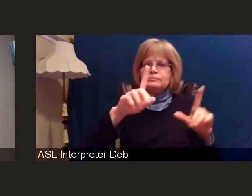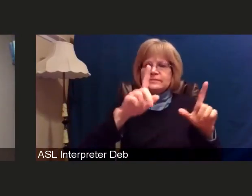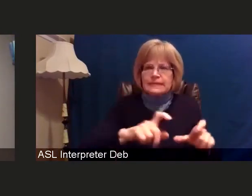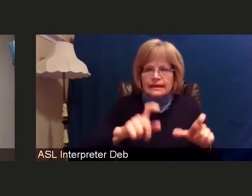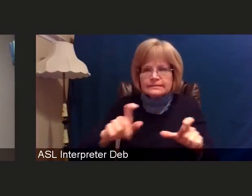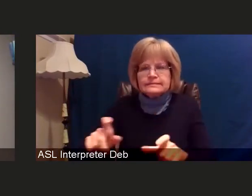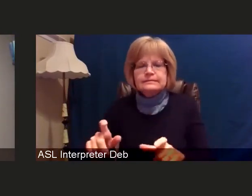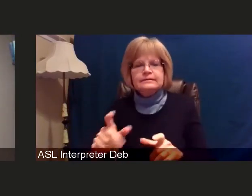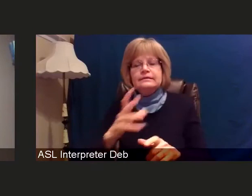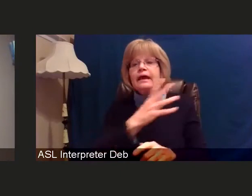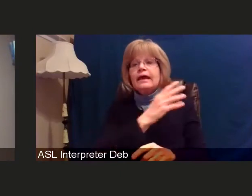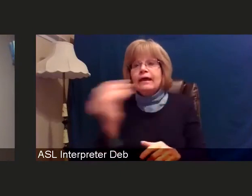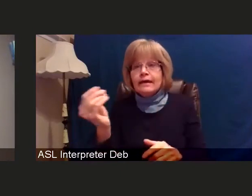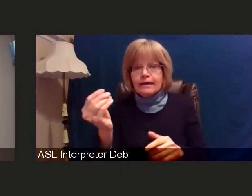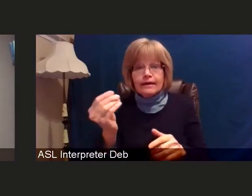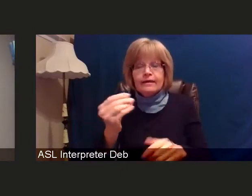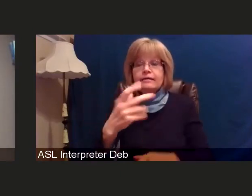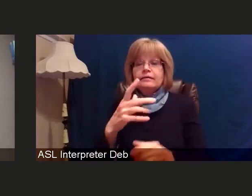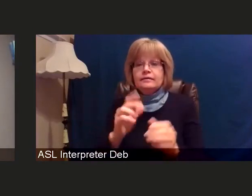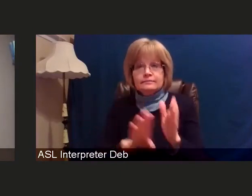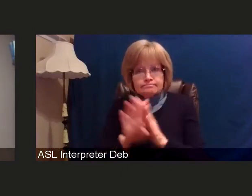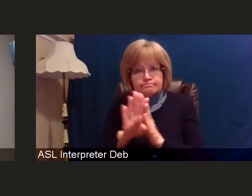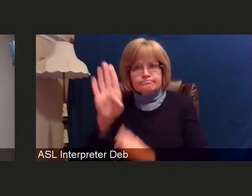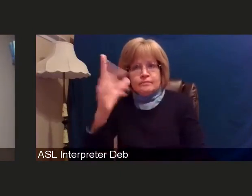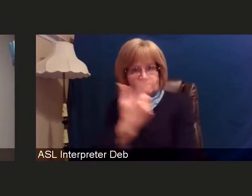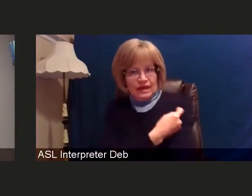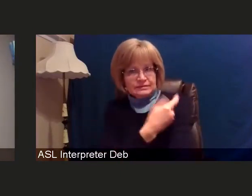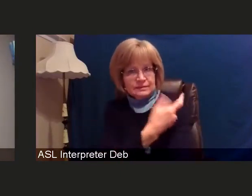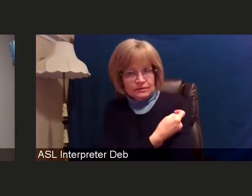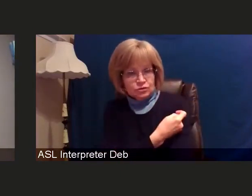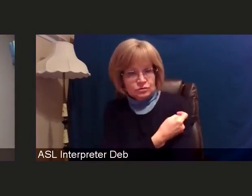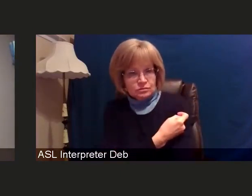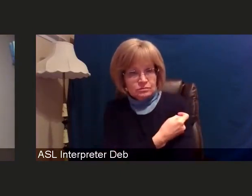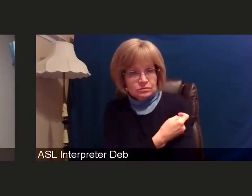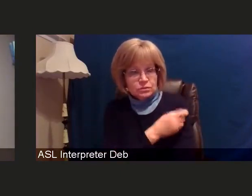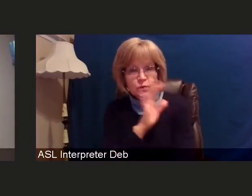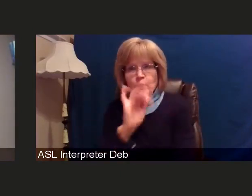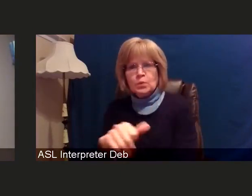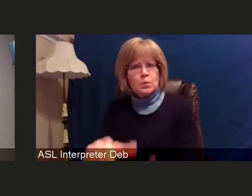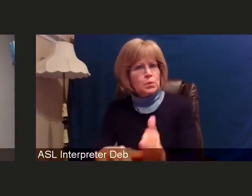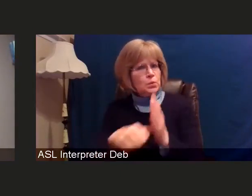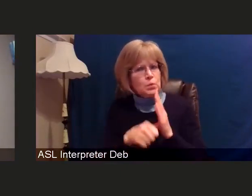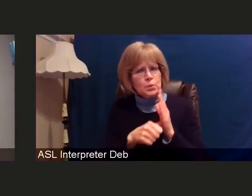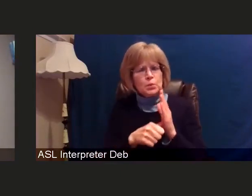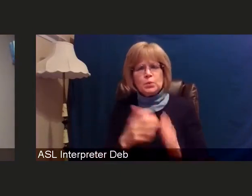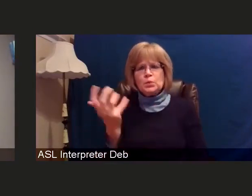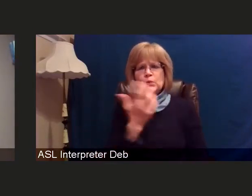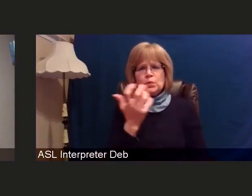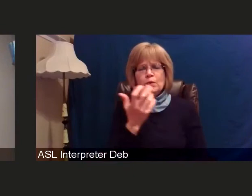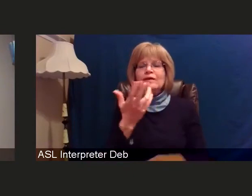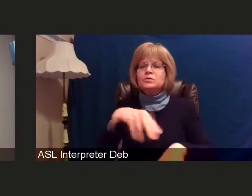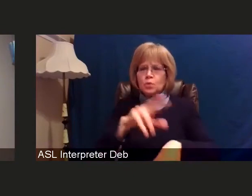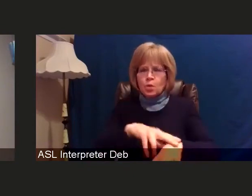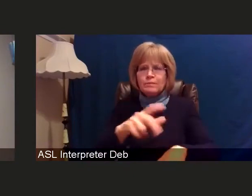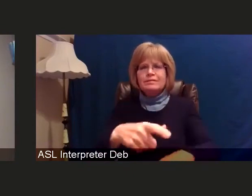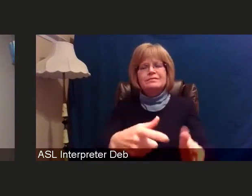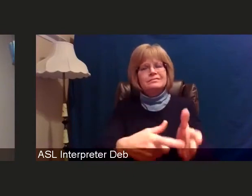but also to help with vaccinations. So that's an impressive feat that normally takes much longer than that.